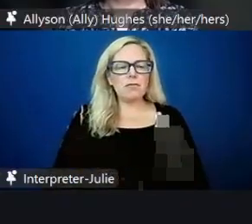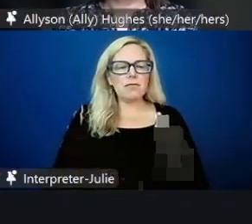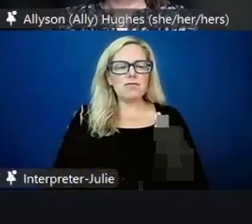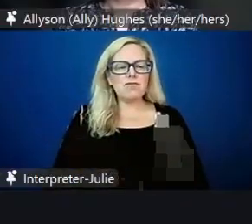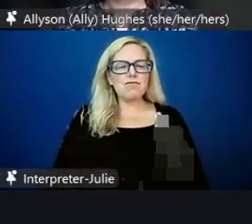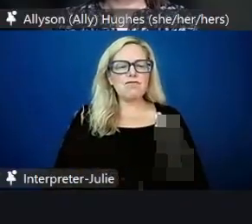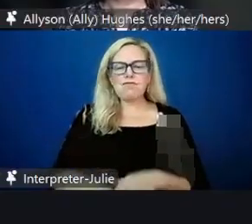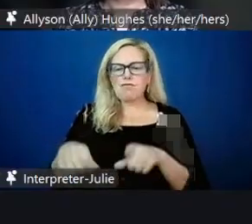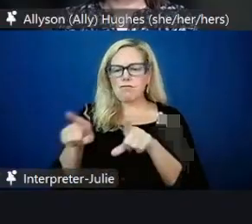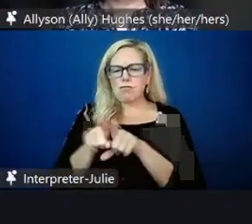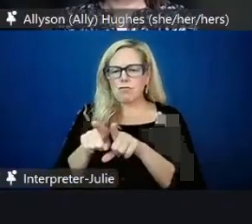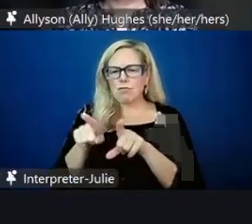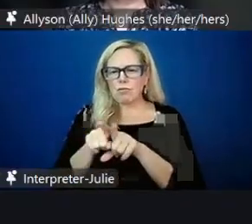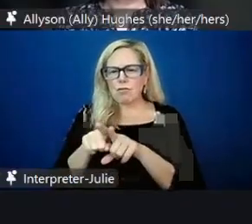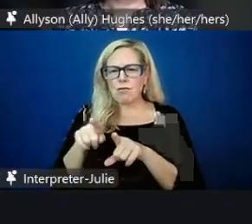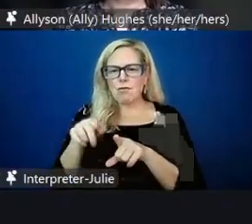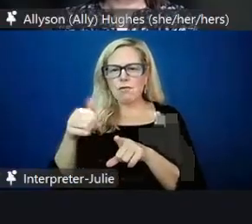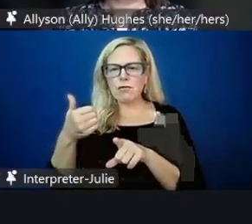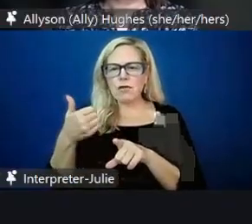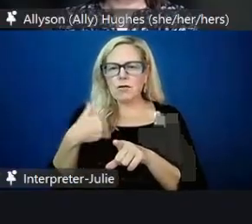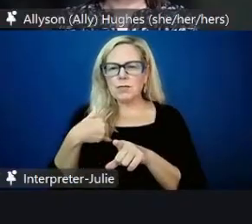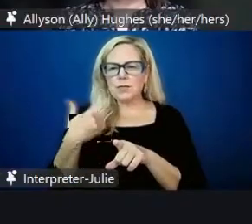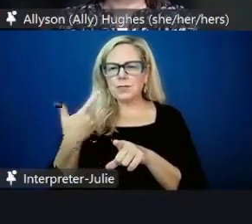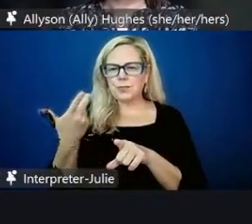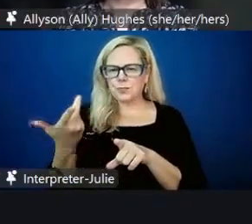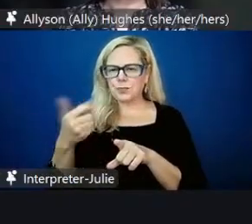symptoms unrelated to their diabetes or HRT.